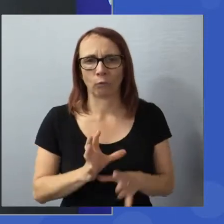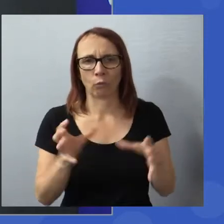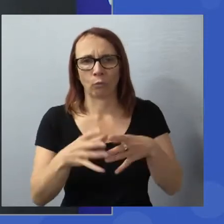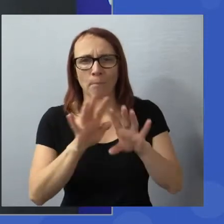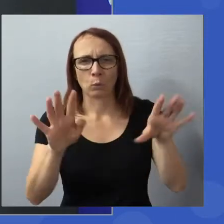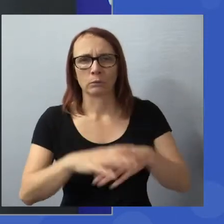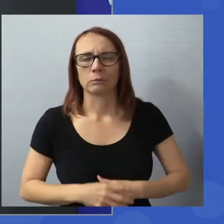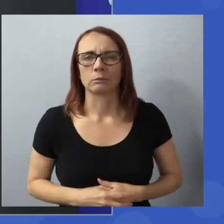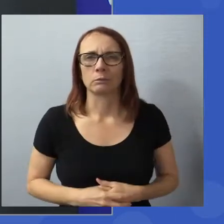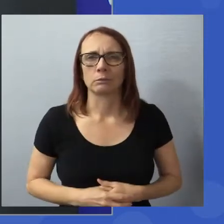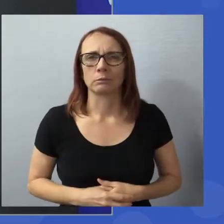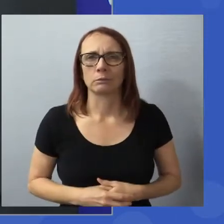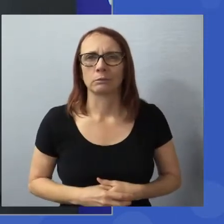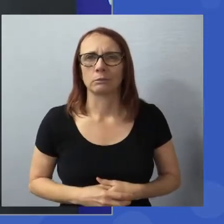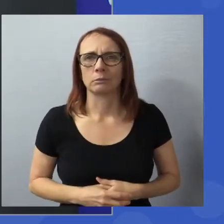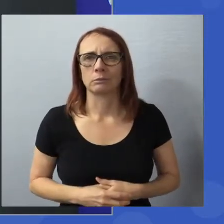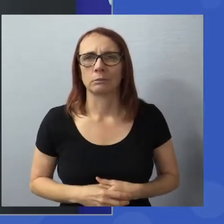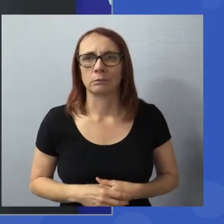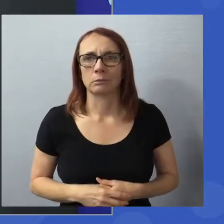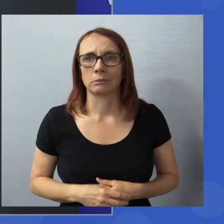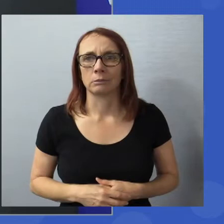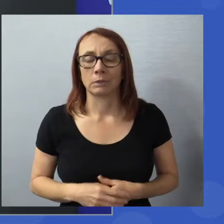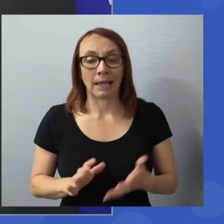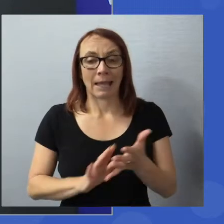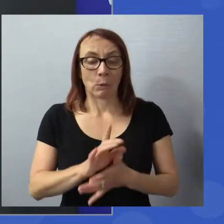make that people would be happier with the top less stress and mental health we